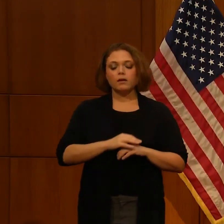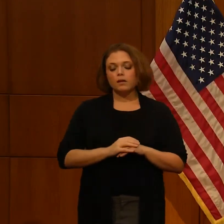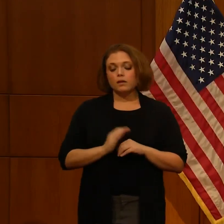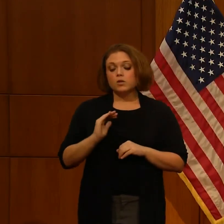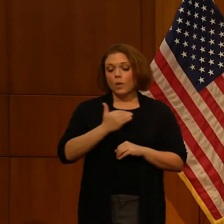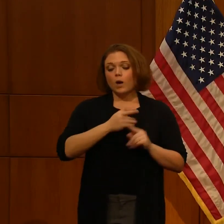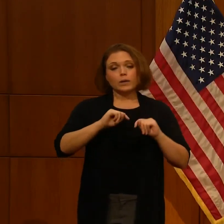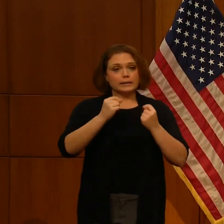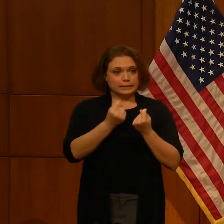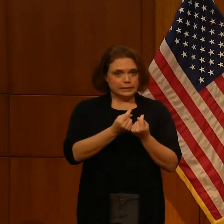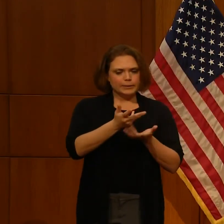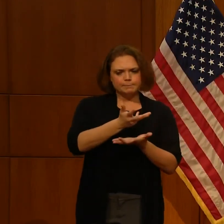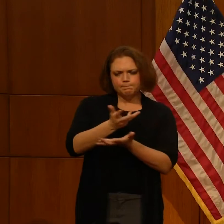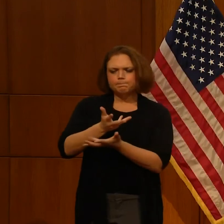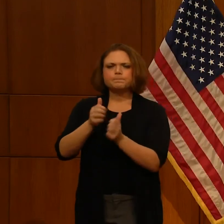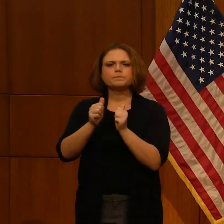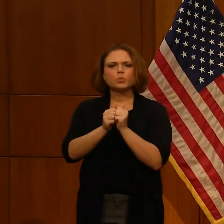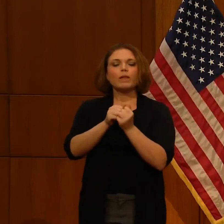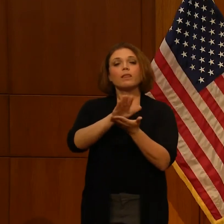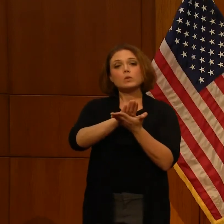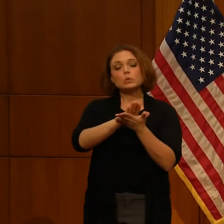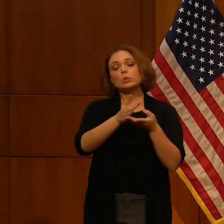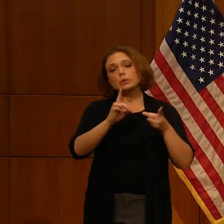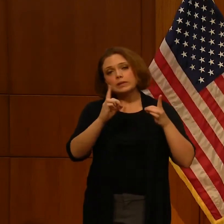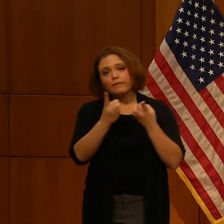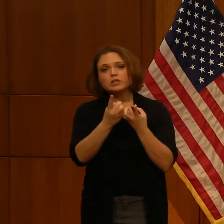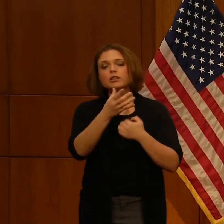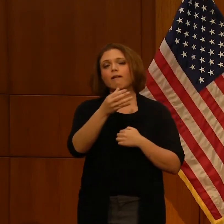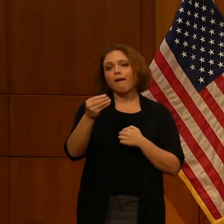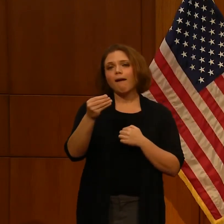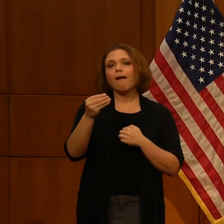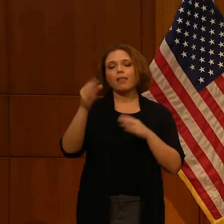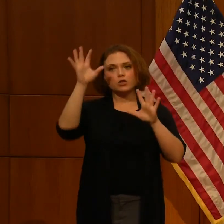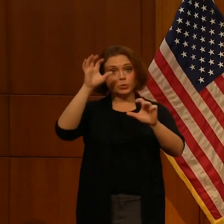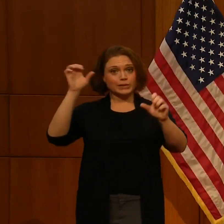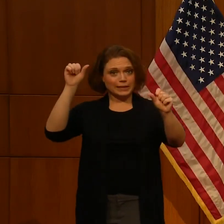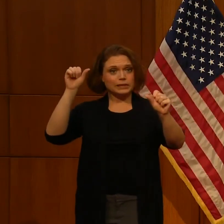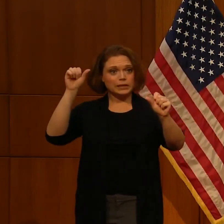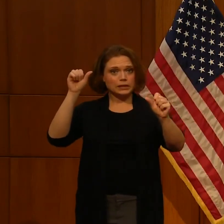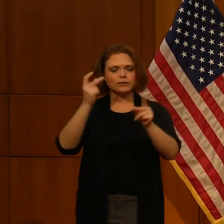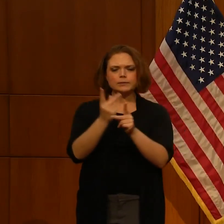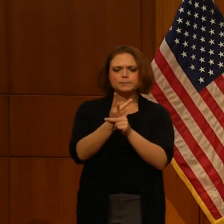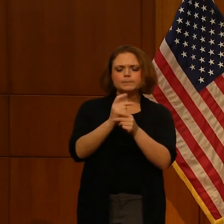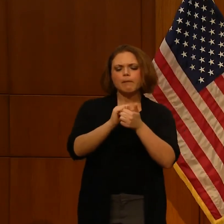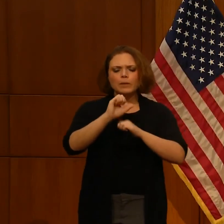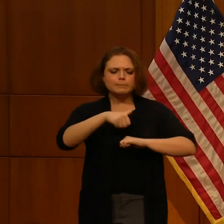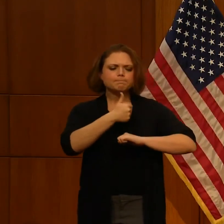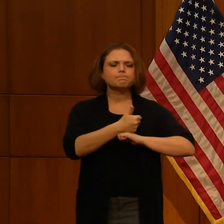AND GIVE THE SHOTS. SO OUR TEAMS. ARE WORKING WITH SCHOOL